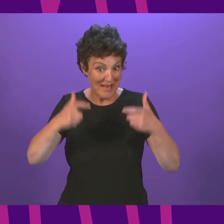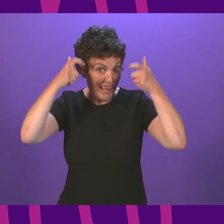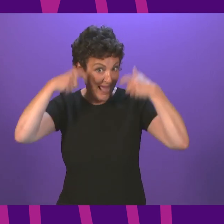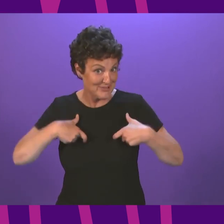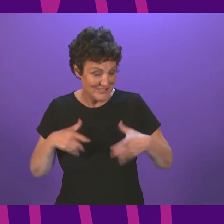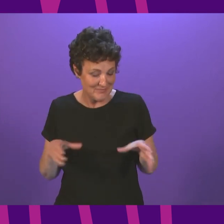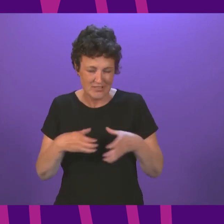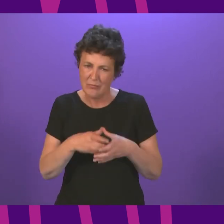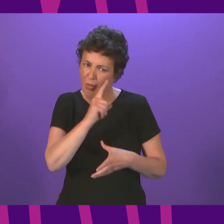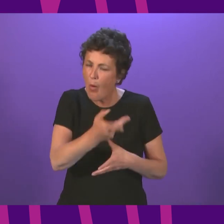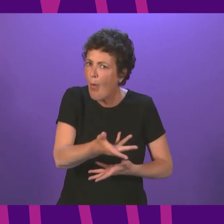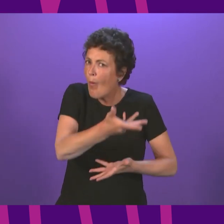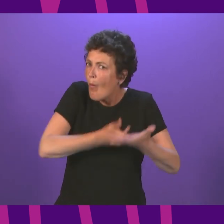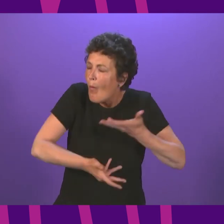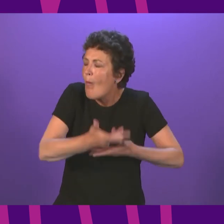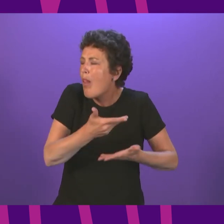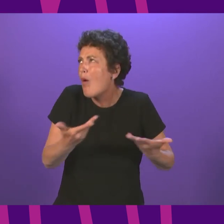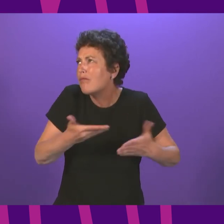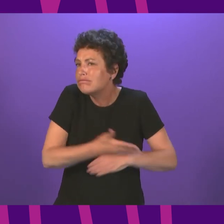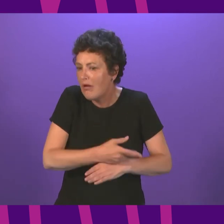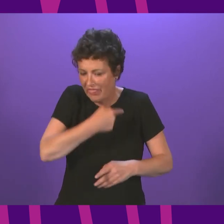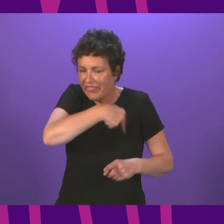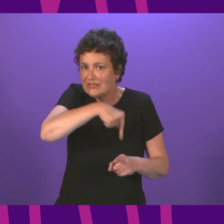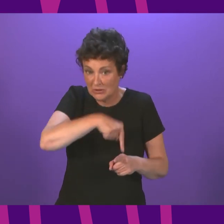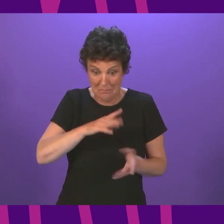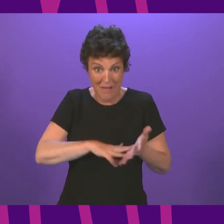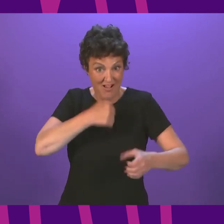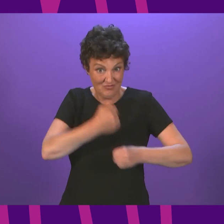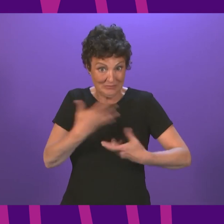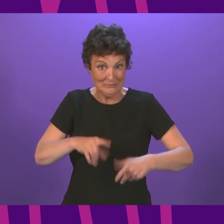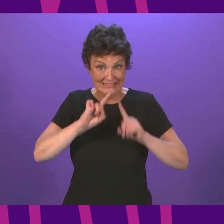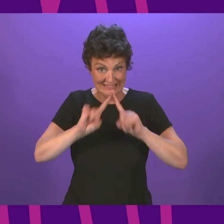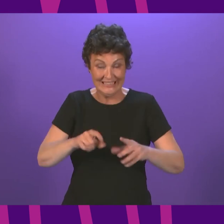policy to ensure that we address many of the legitimate issues that he raised. He might